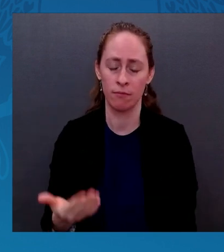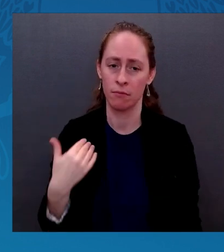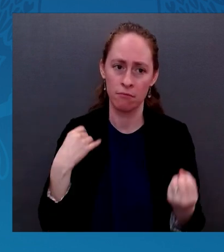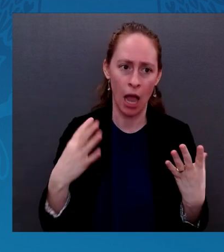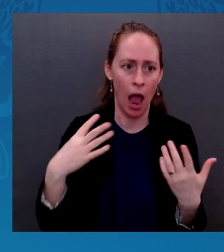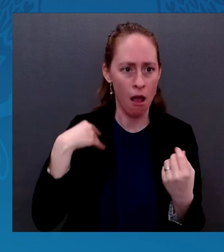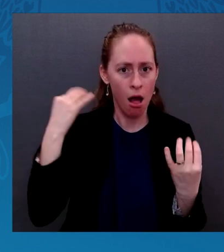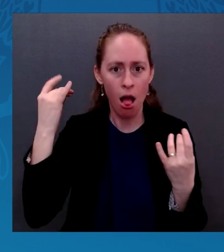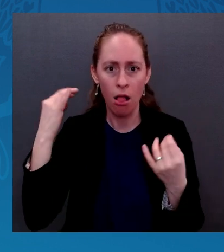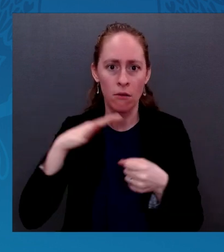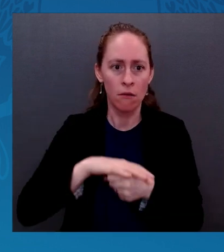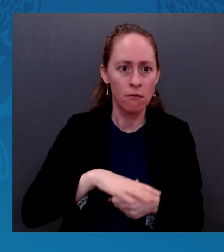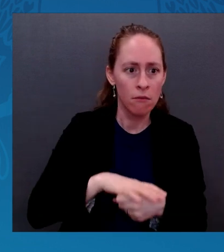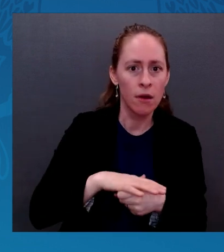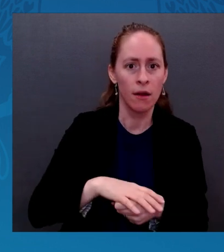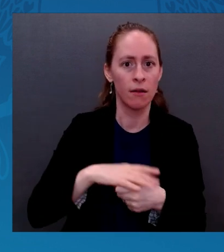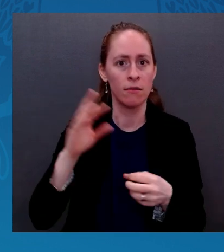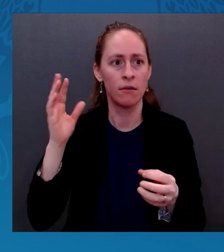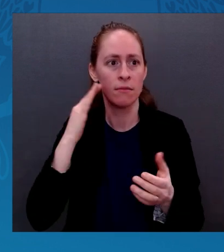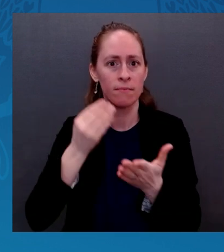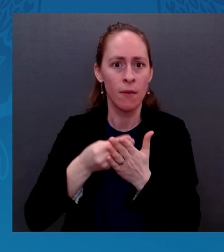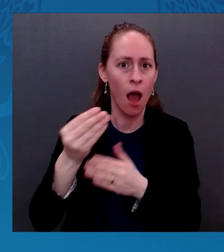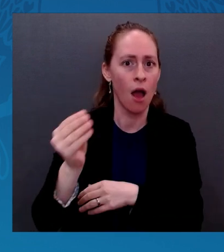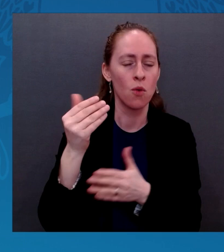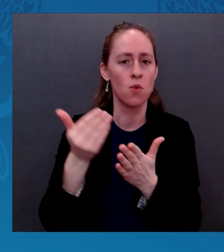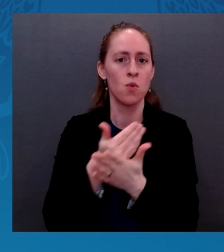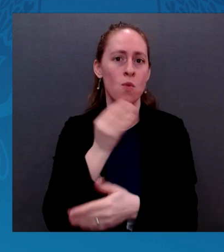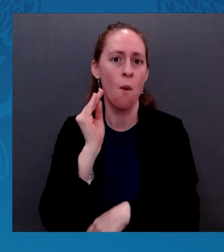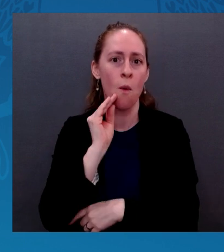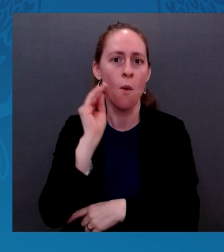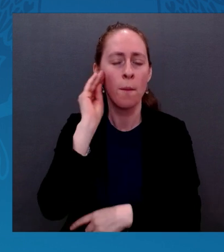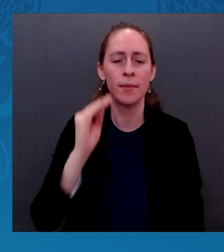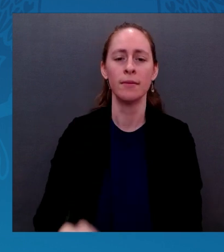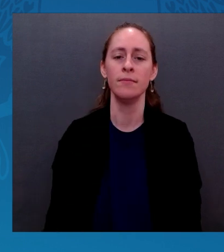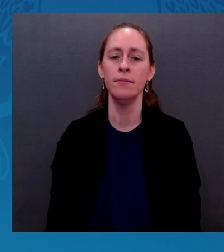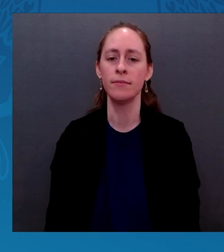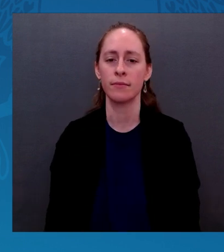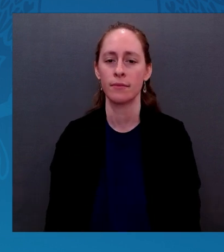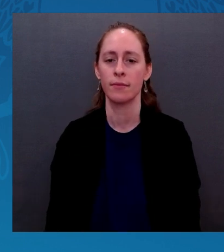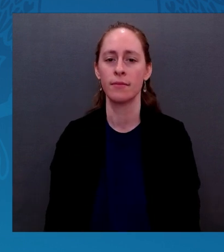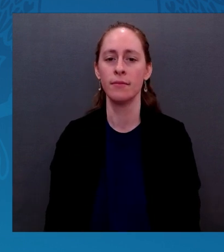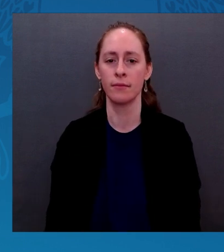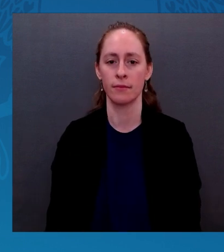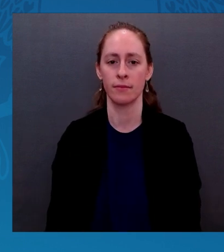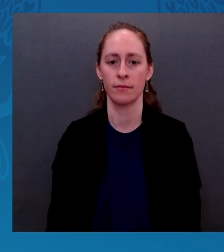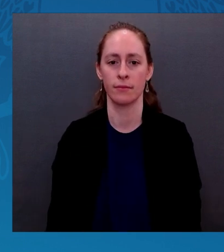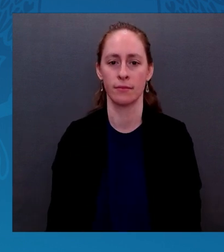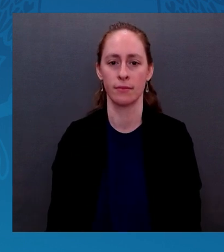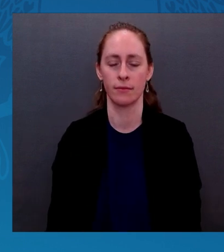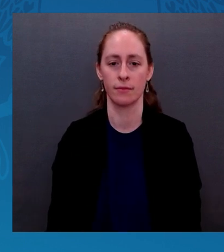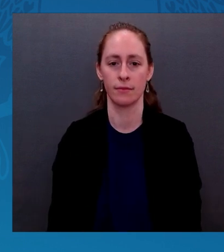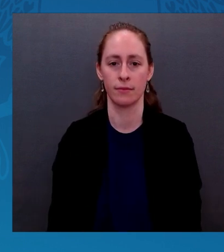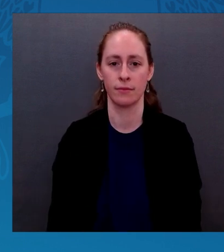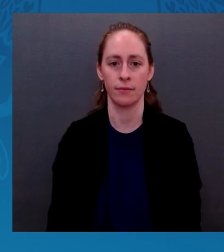like the city implemented a process from signing up for the removal,